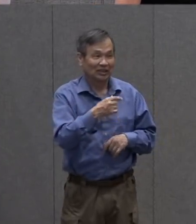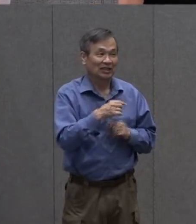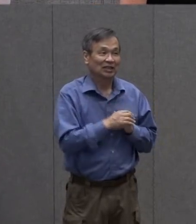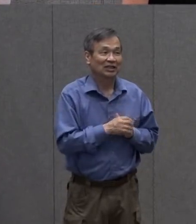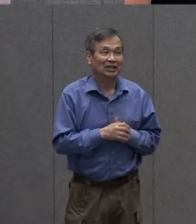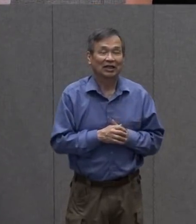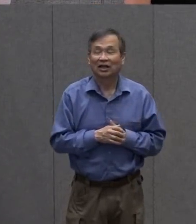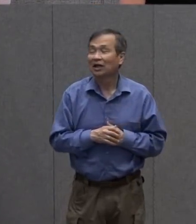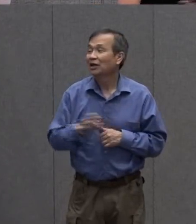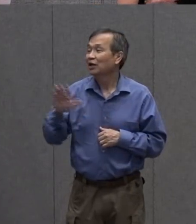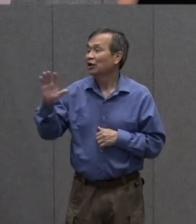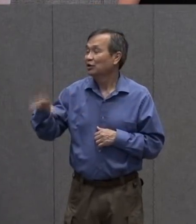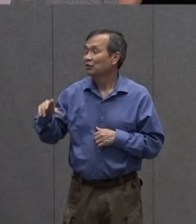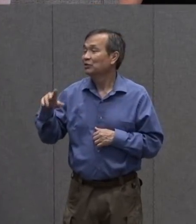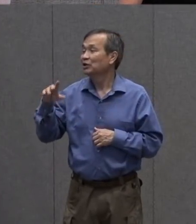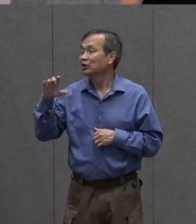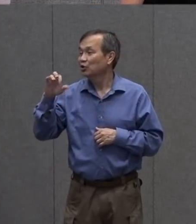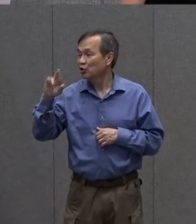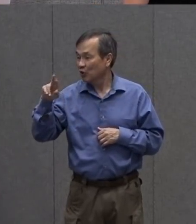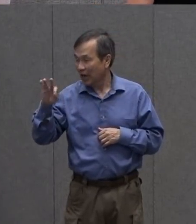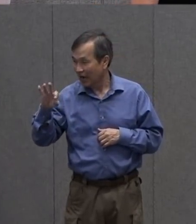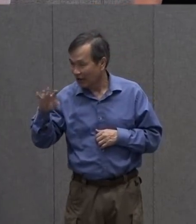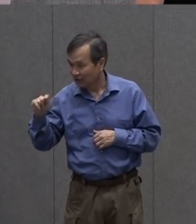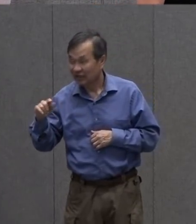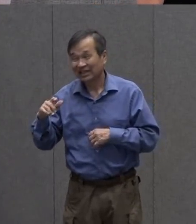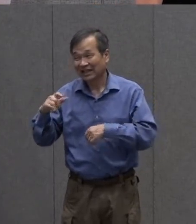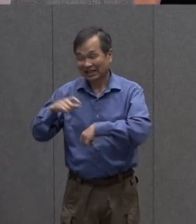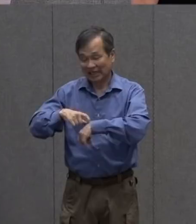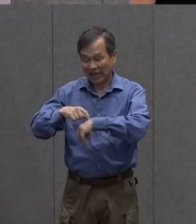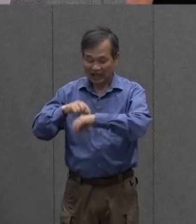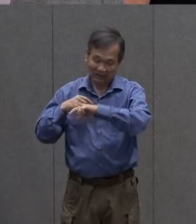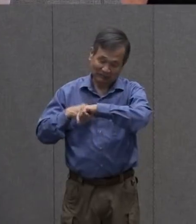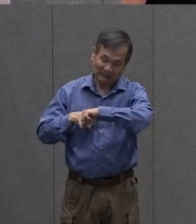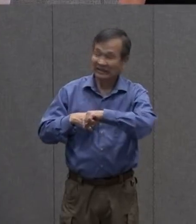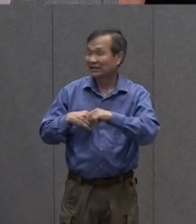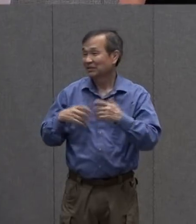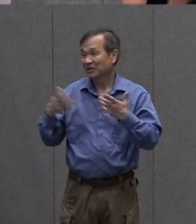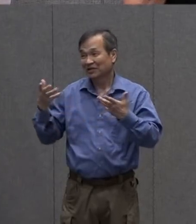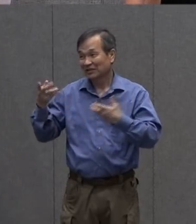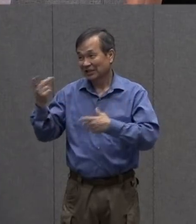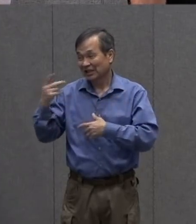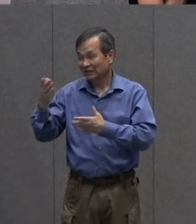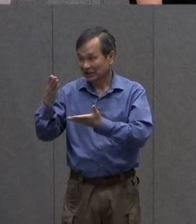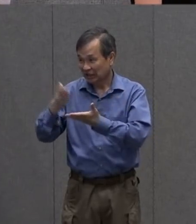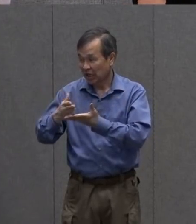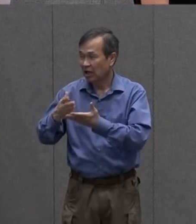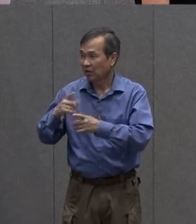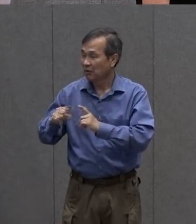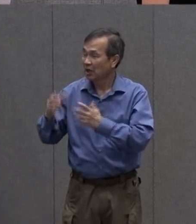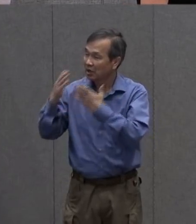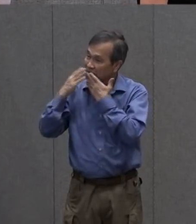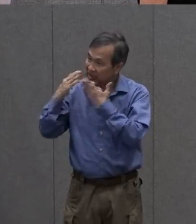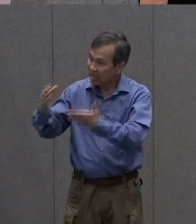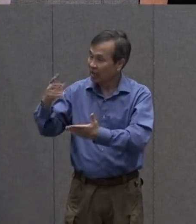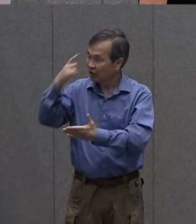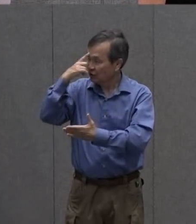Mrs. Craff, I think it might be time for us to stop. But I want to thank you for playing with me.